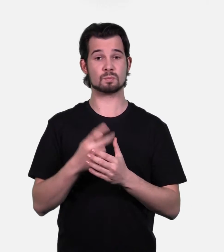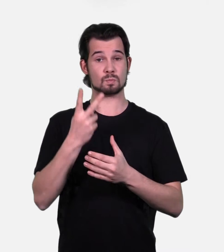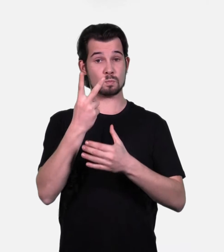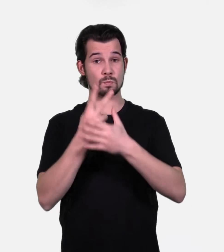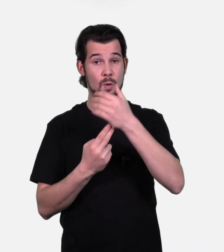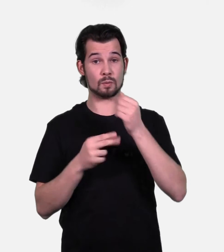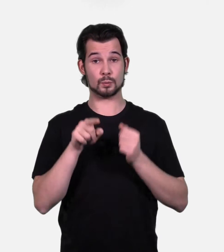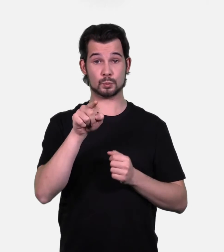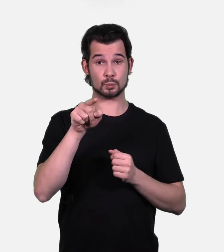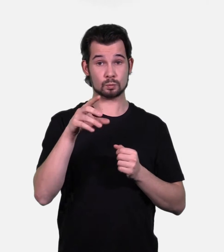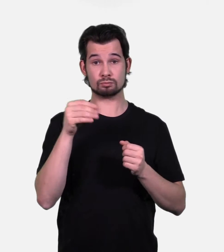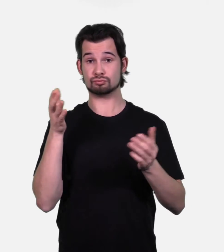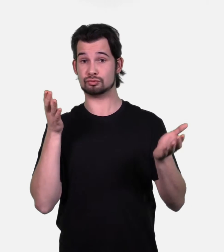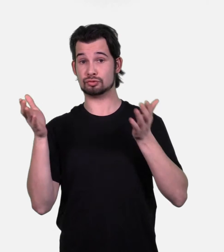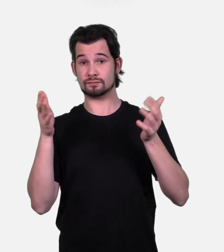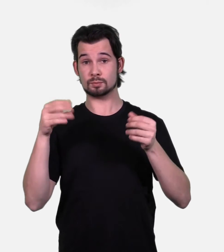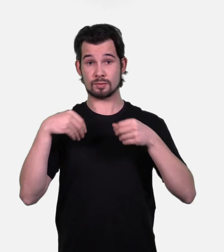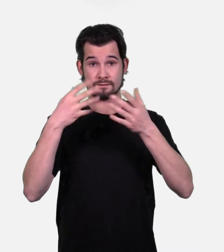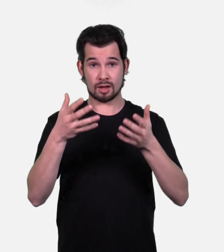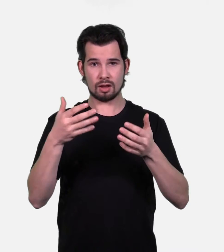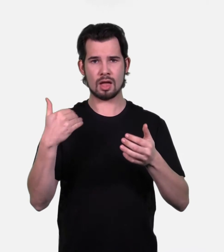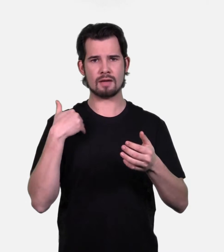to present your cases to the Panel.